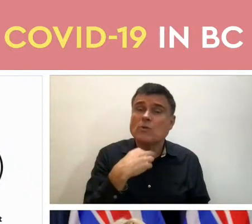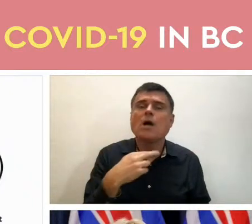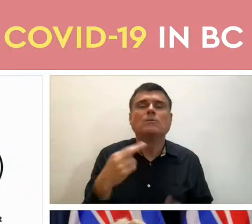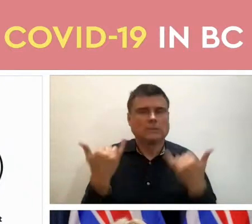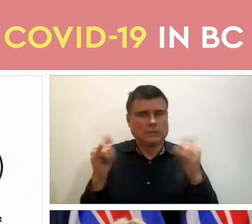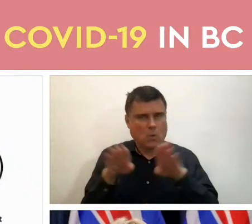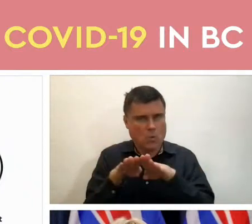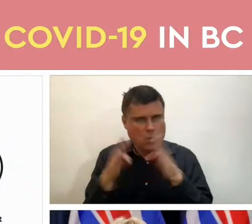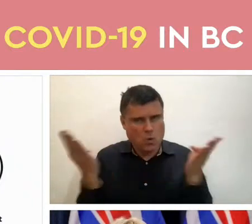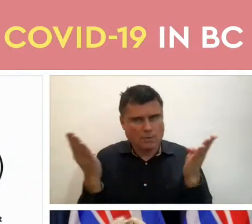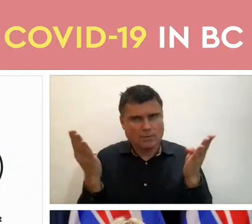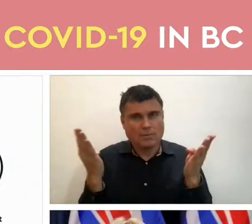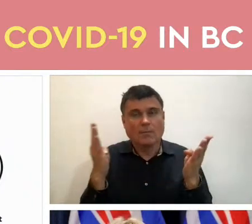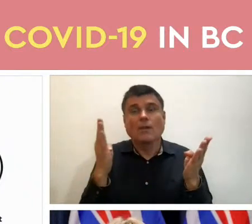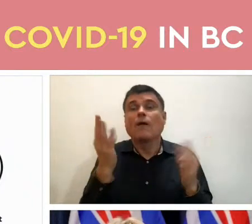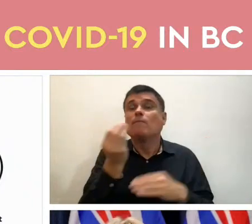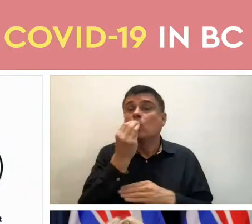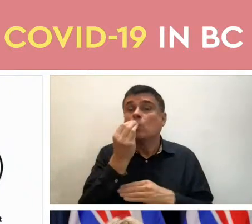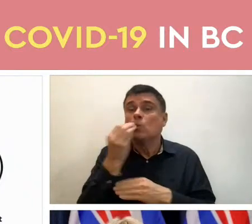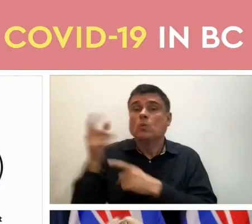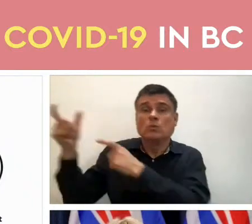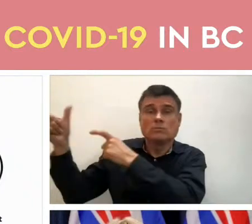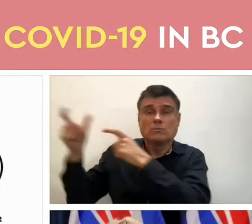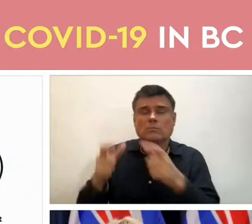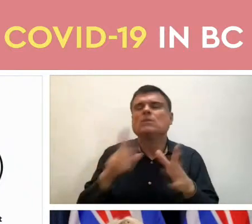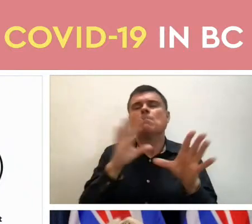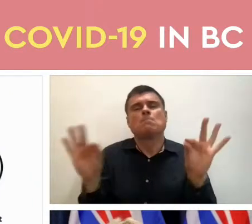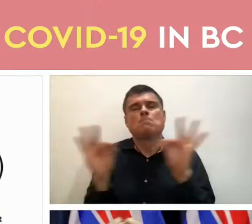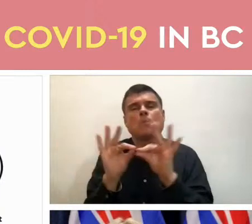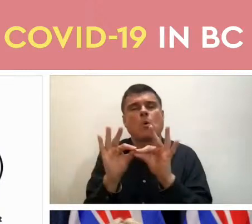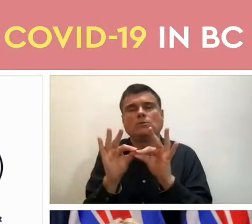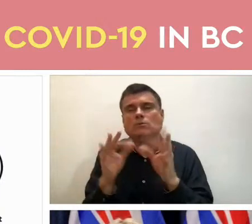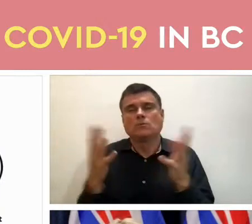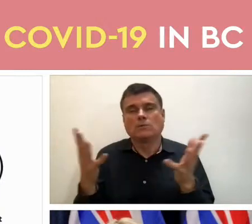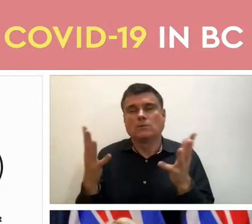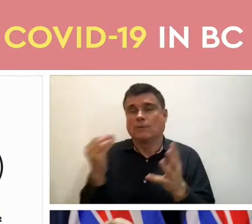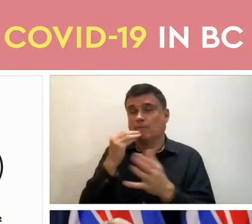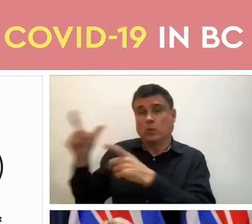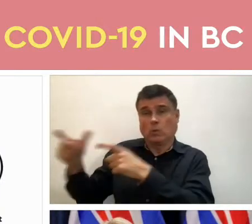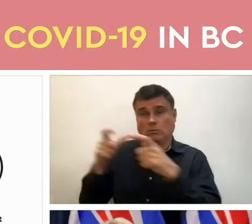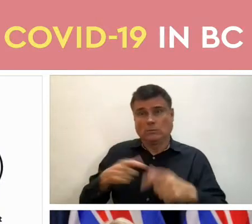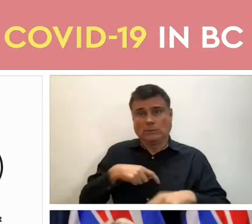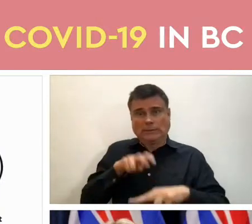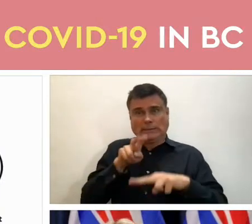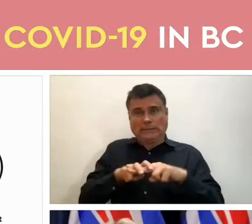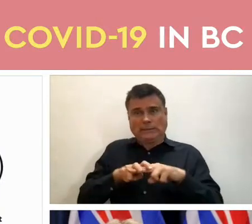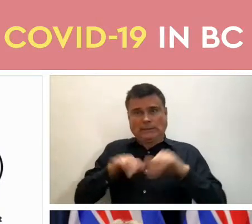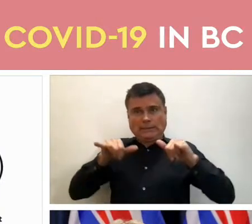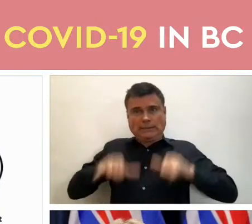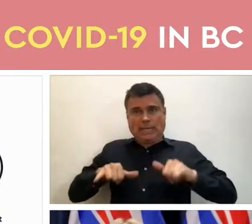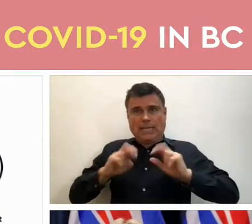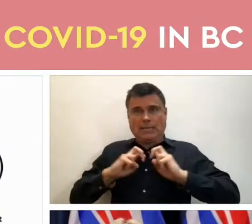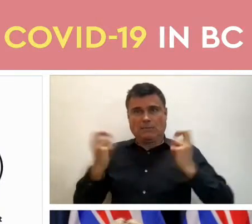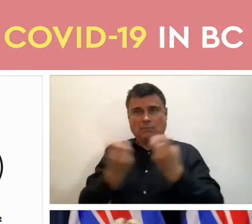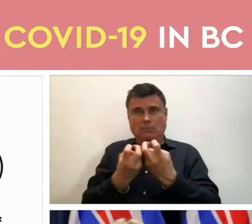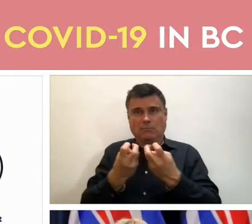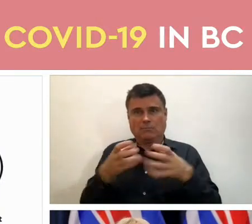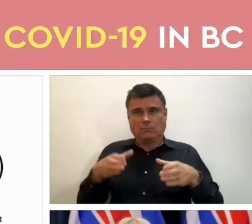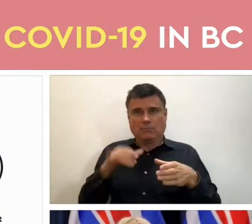important. We know the seated settings are